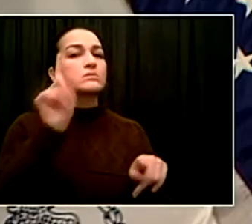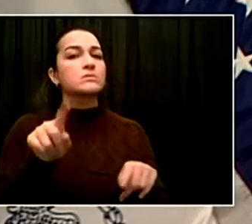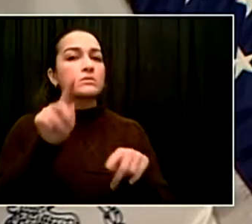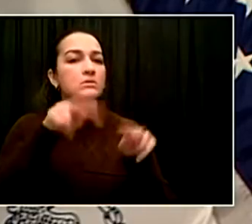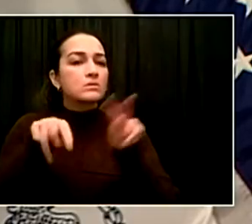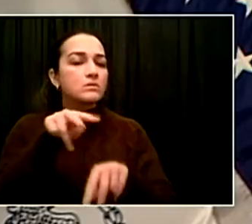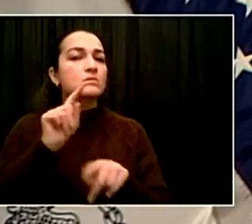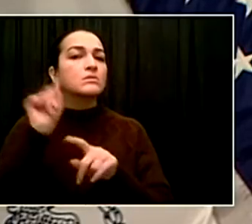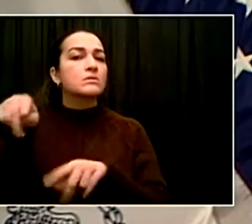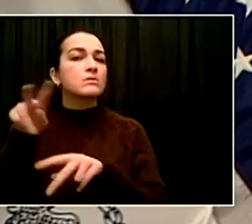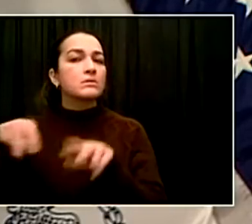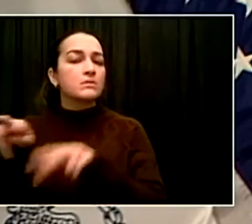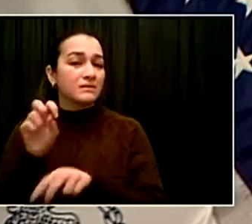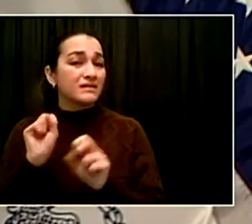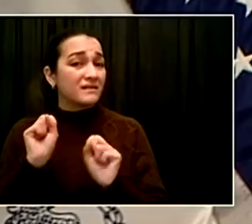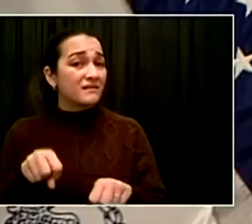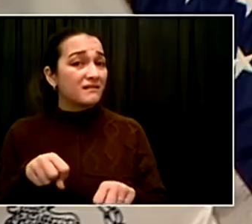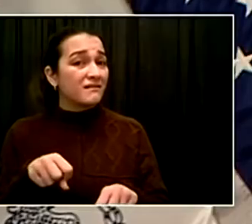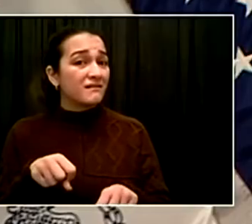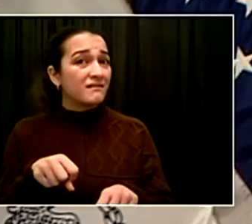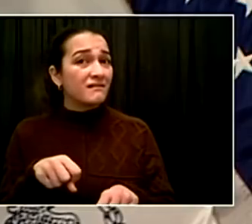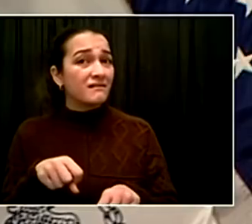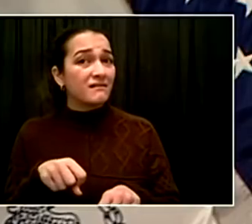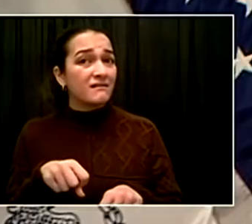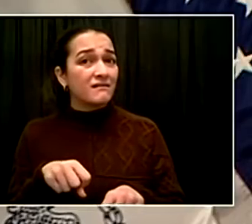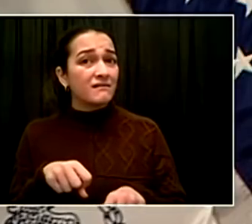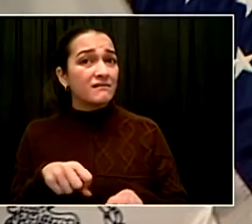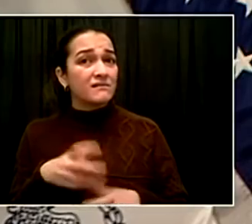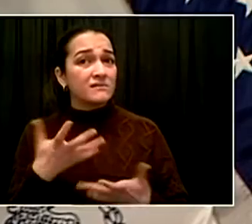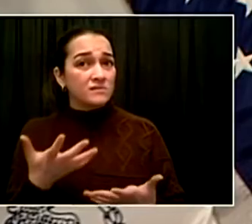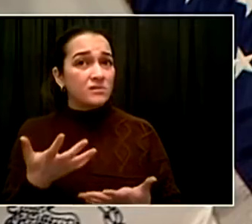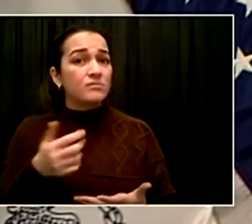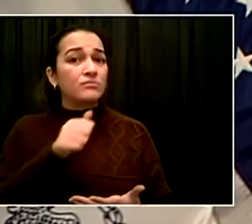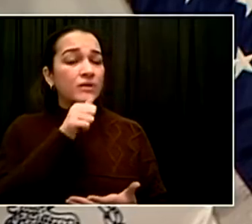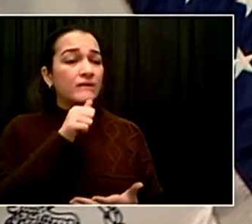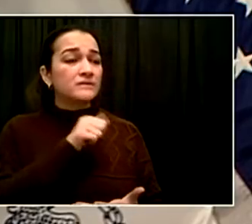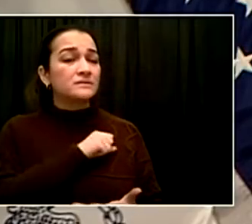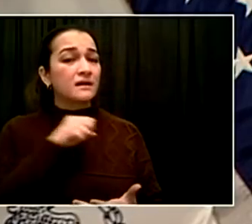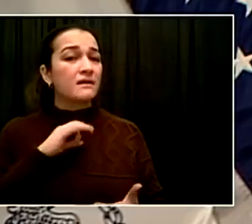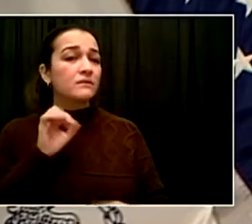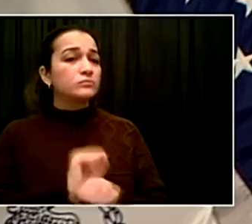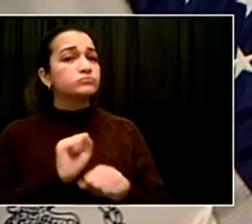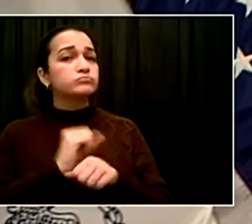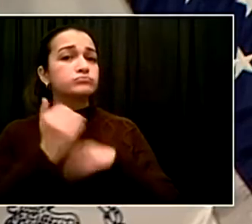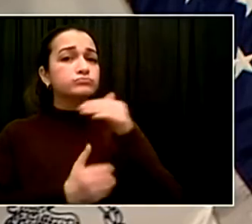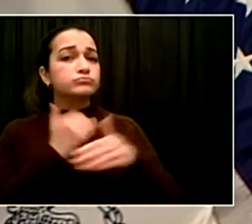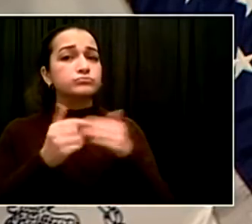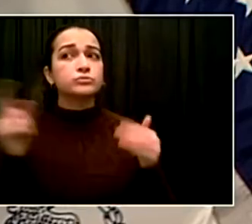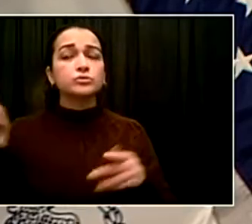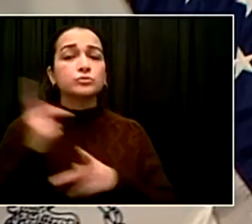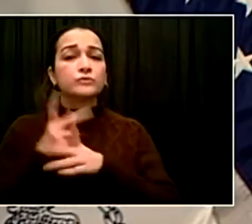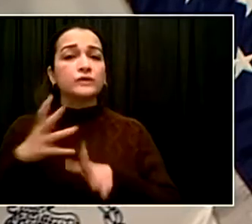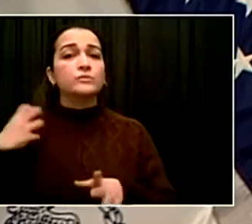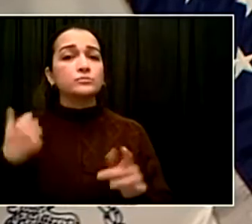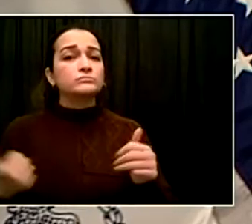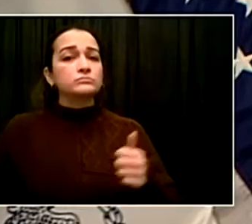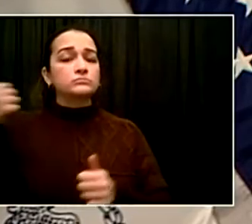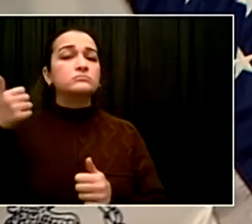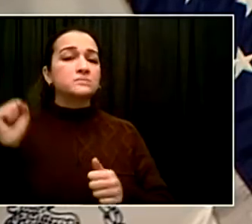SITES THAT ARE HHC SITES BEING